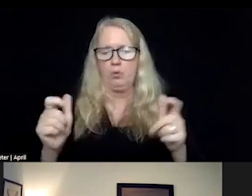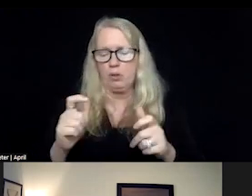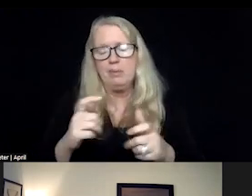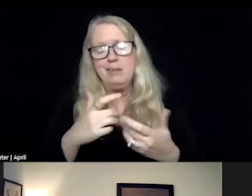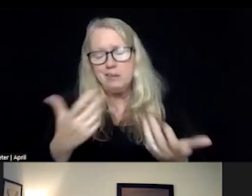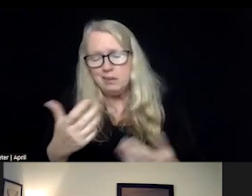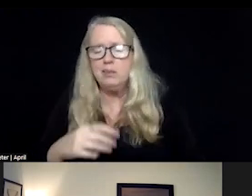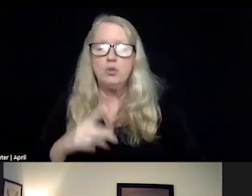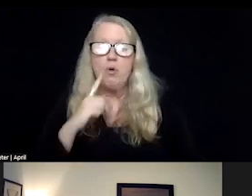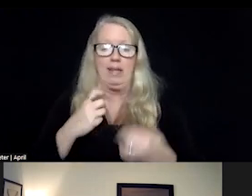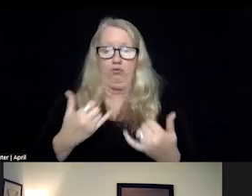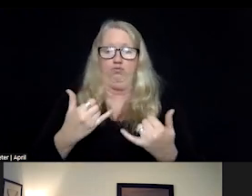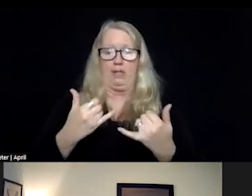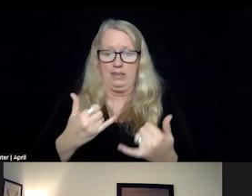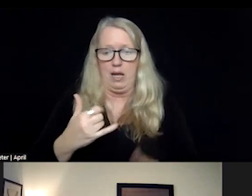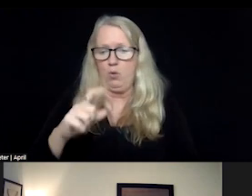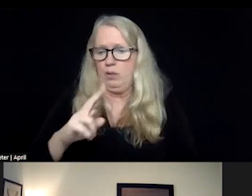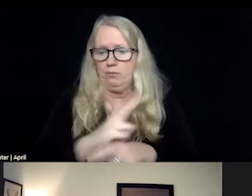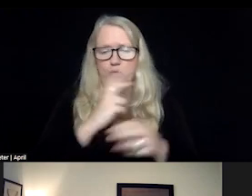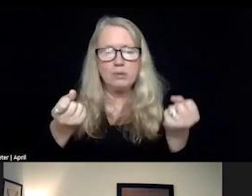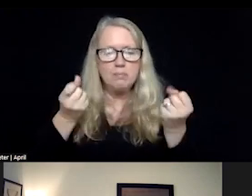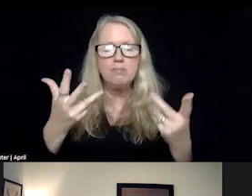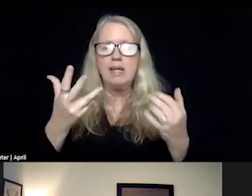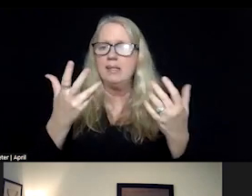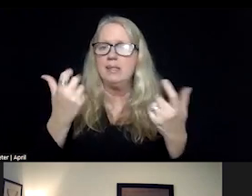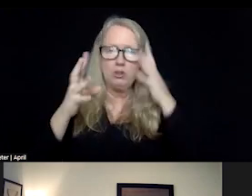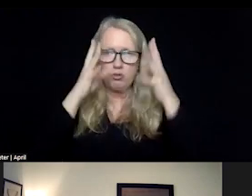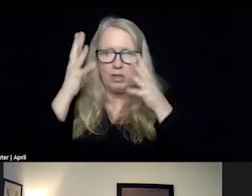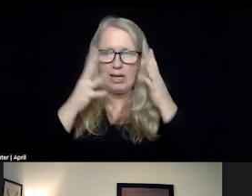RIGHT NOW WE HAVE TO USE AS MANY CREATIVE WAYS THAT WE CAN.